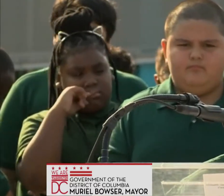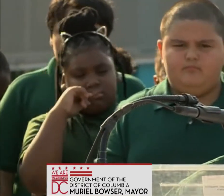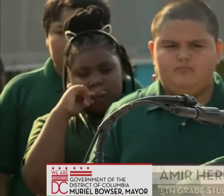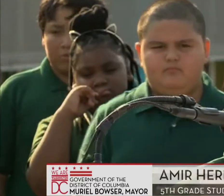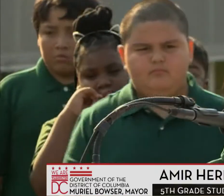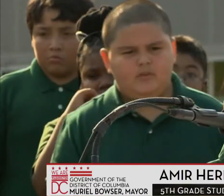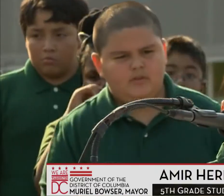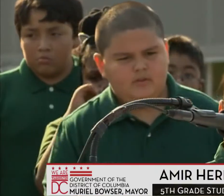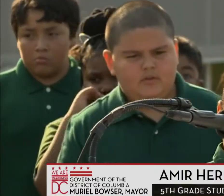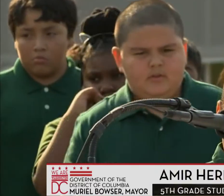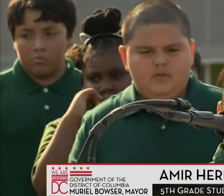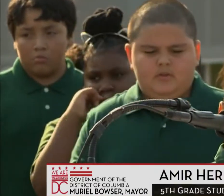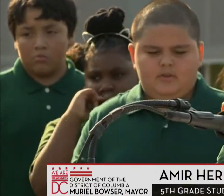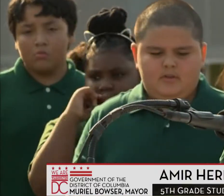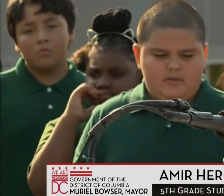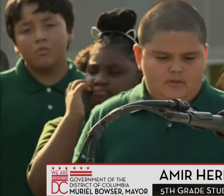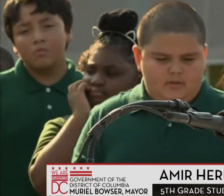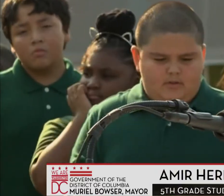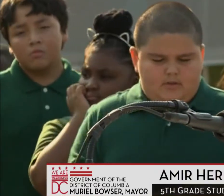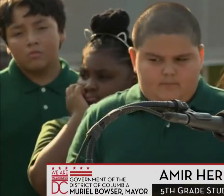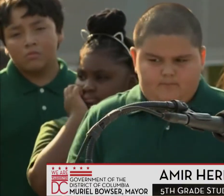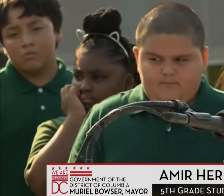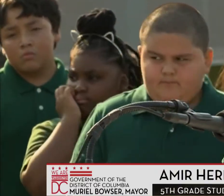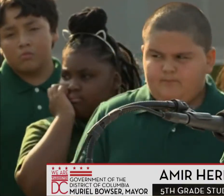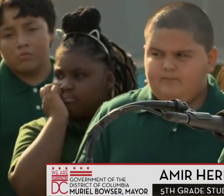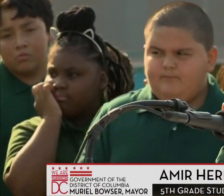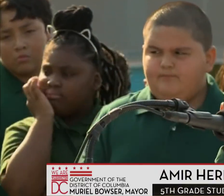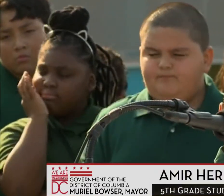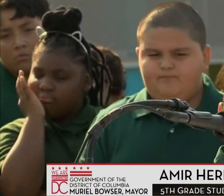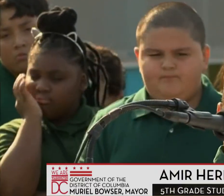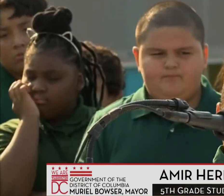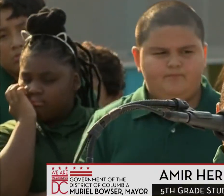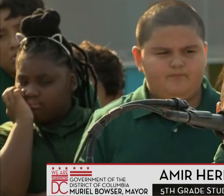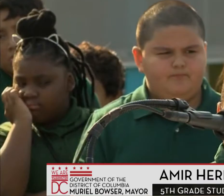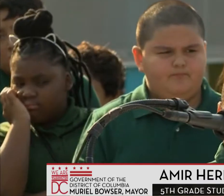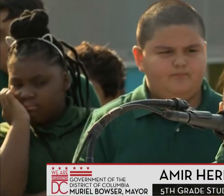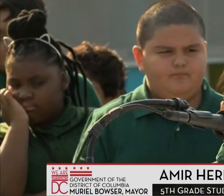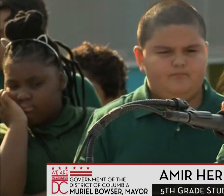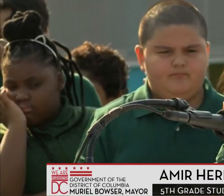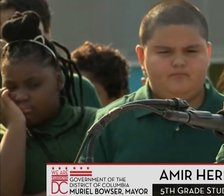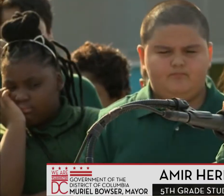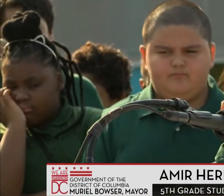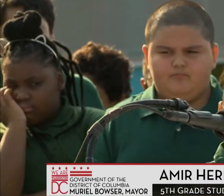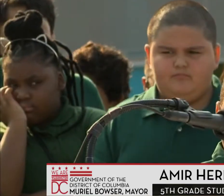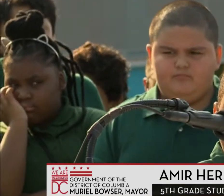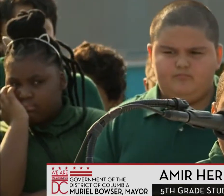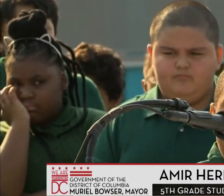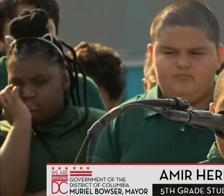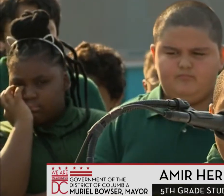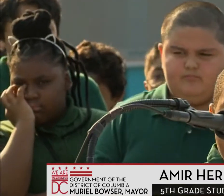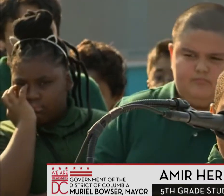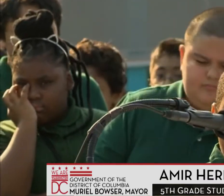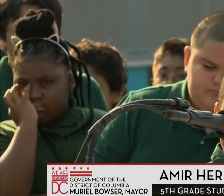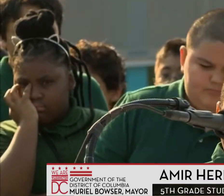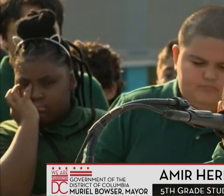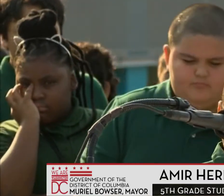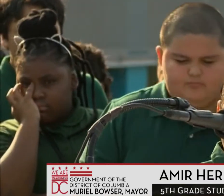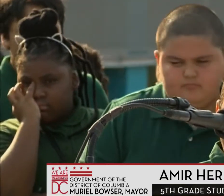my what I want to be when I grow up is a teacher and my favorite thing about the